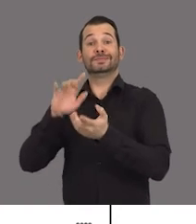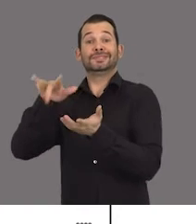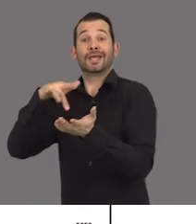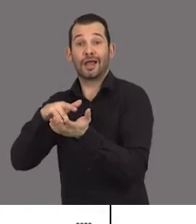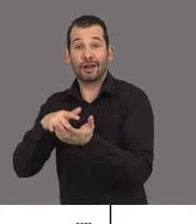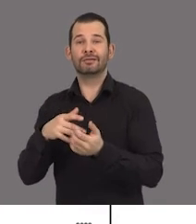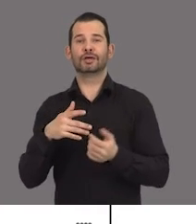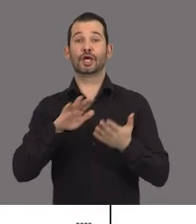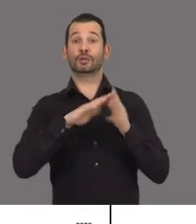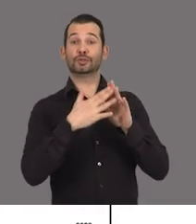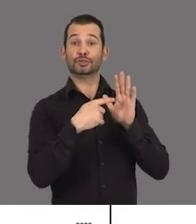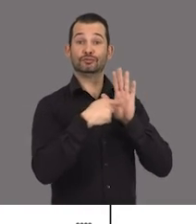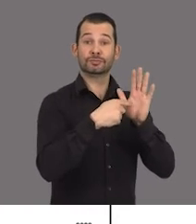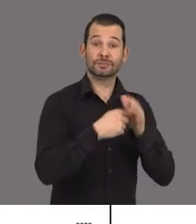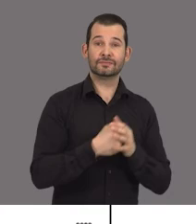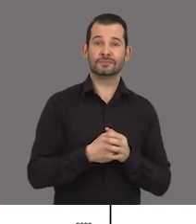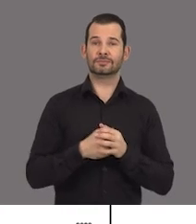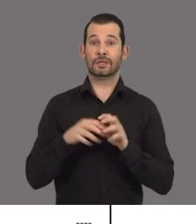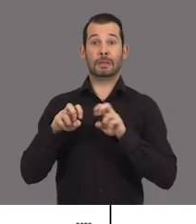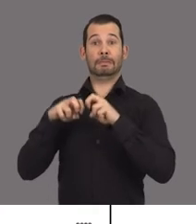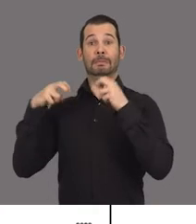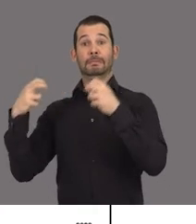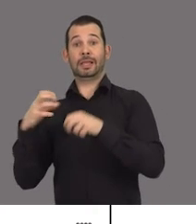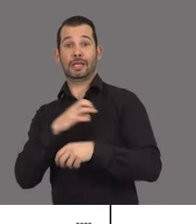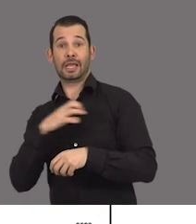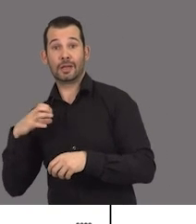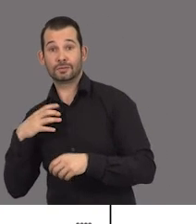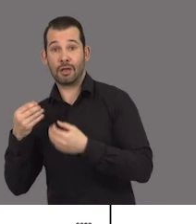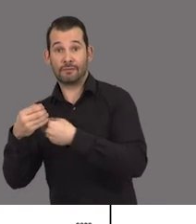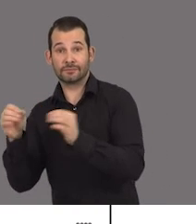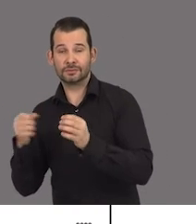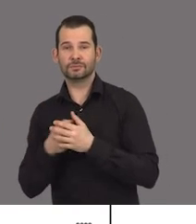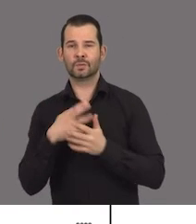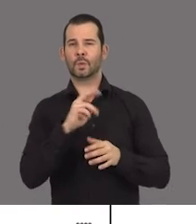representative, band council office or a northern service centre.